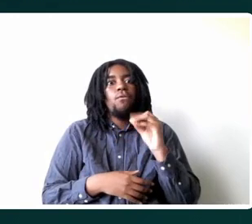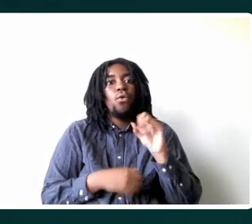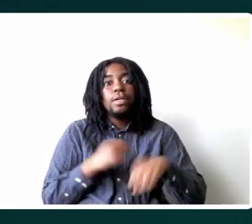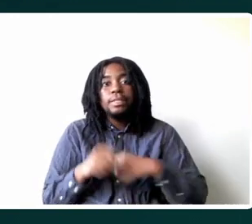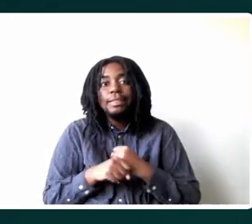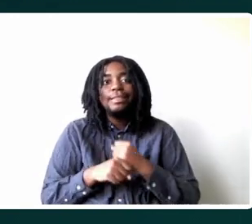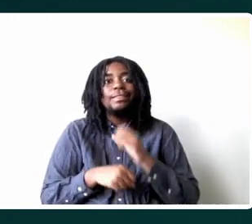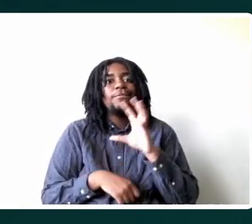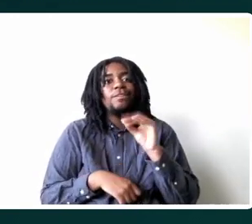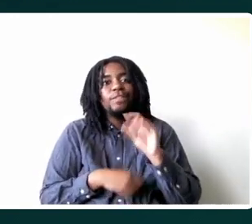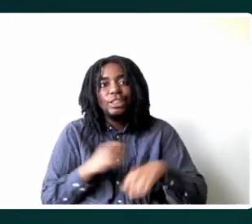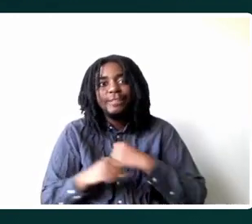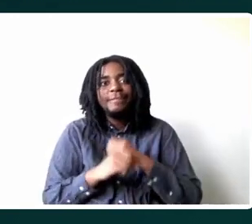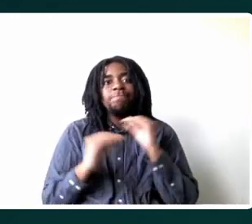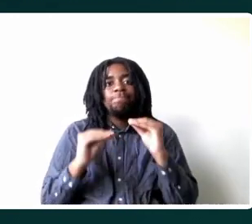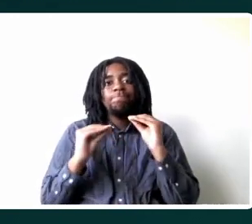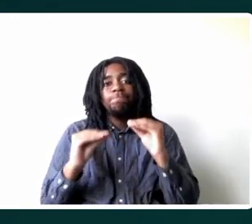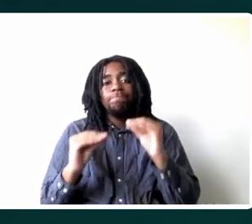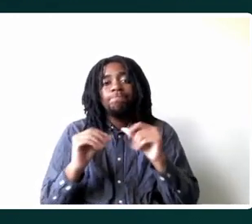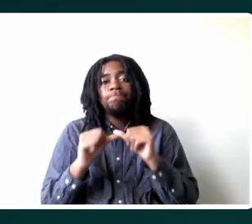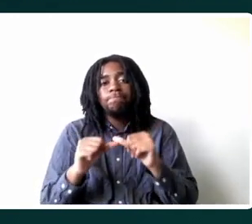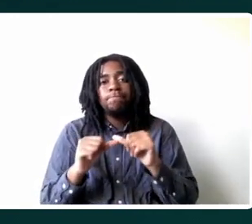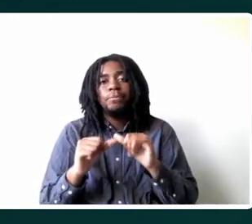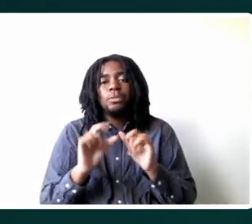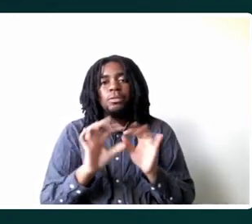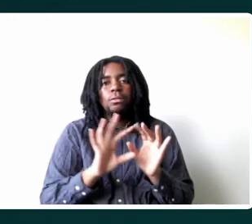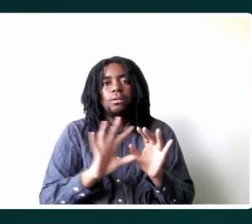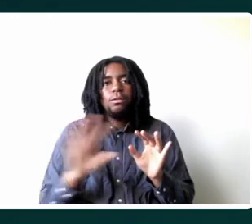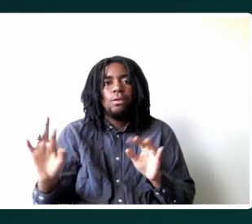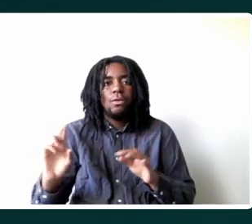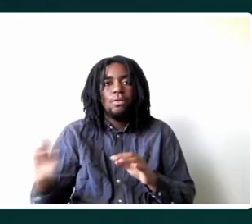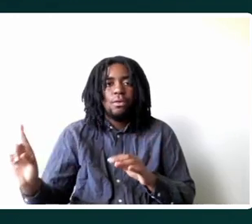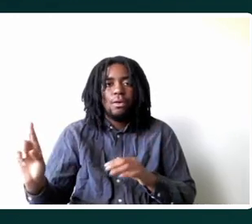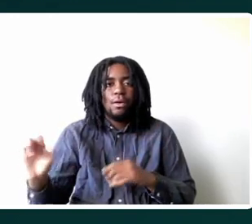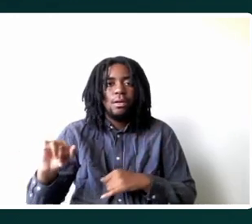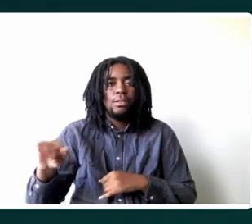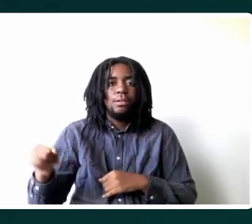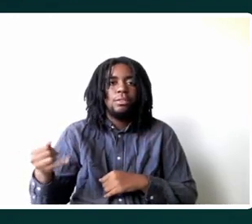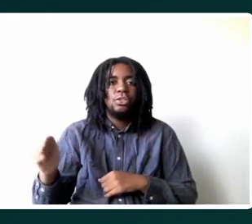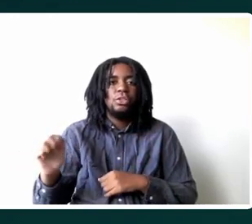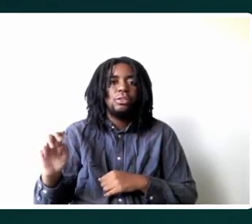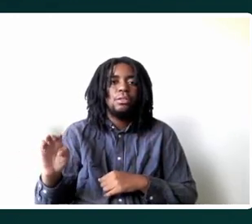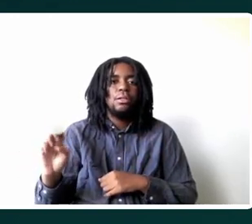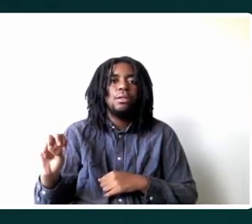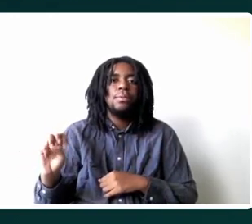And so, on the far right is James A. Porter, who I mentioned in passing earlier. But he was